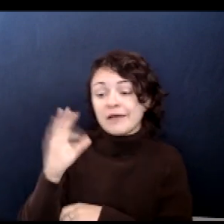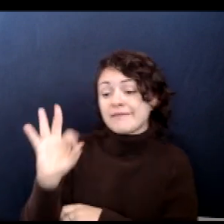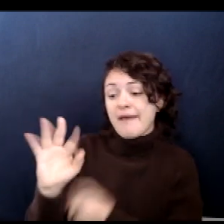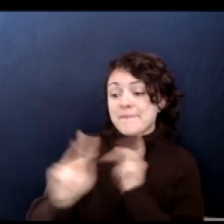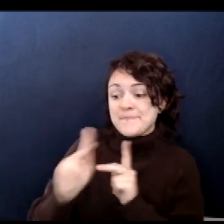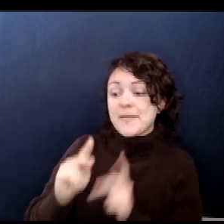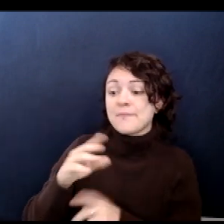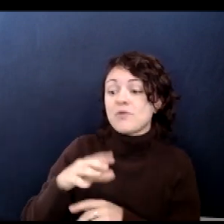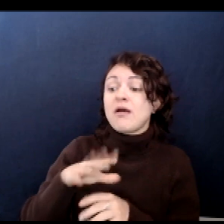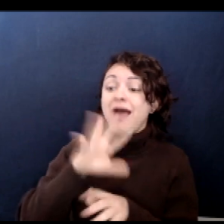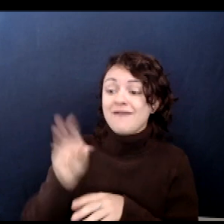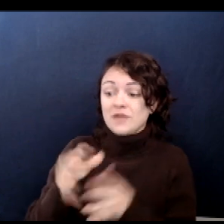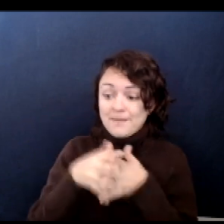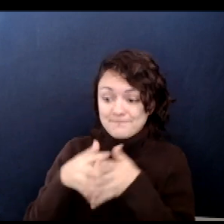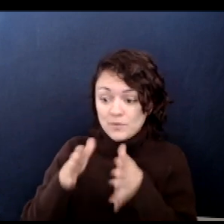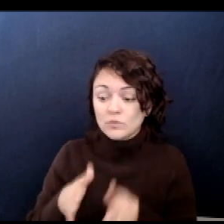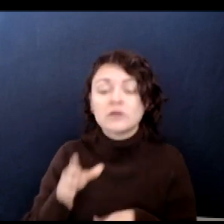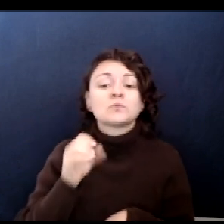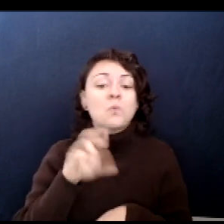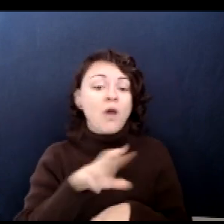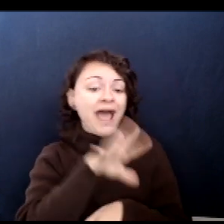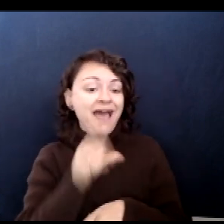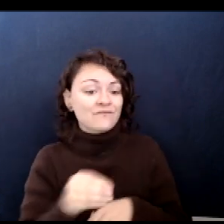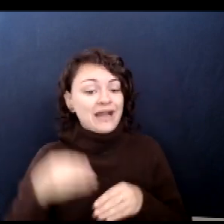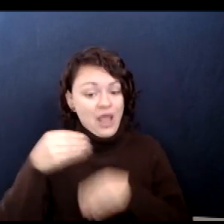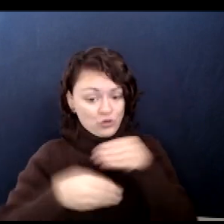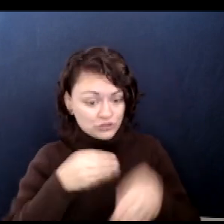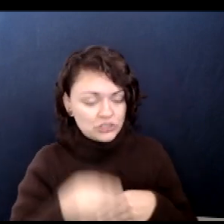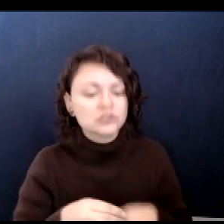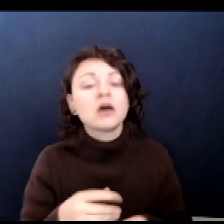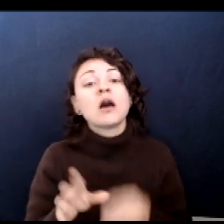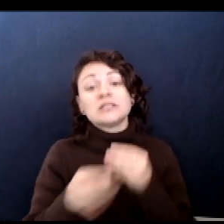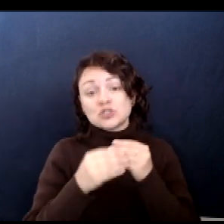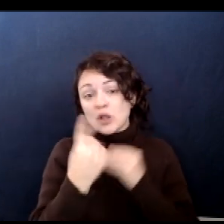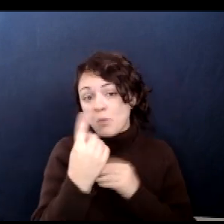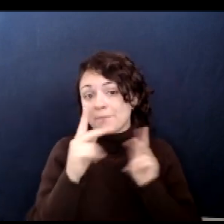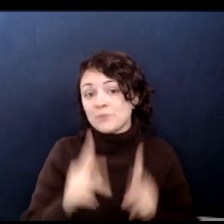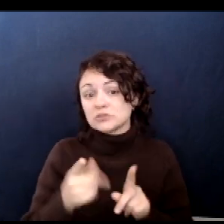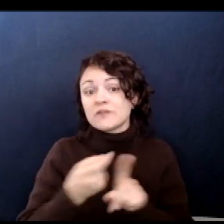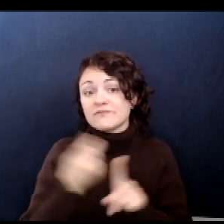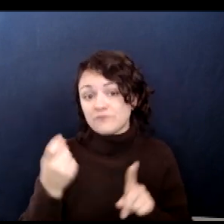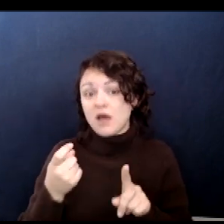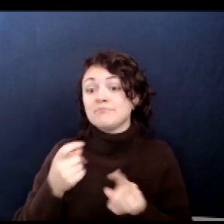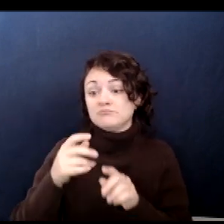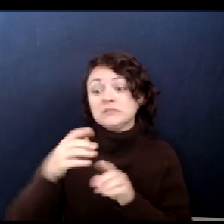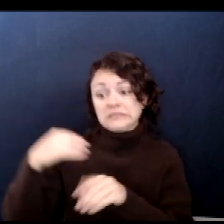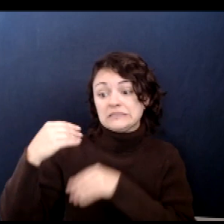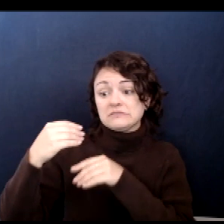African heritage, additional one person was an American descendant of slavery. Four were American Indian,